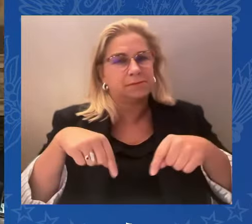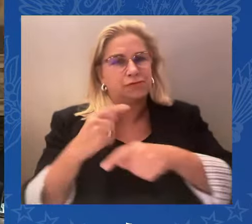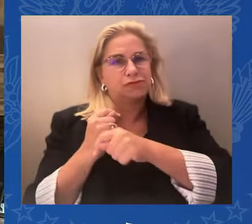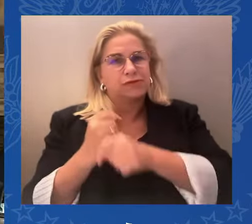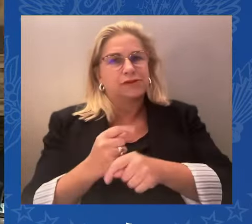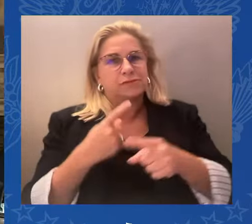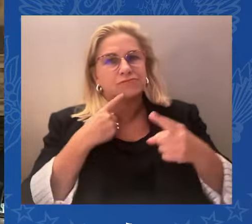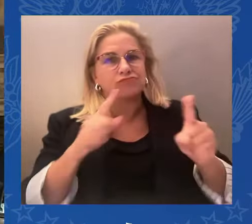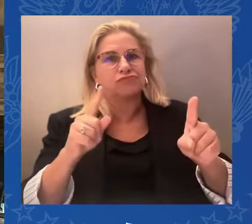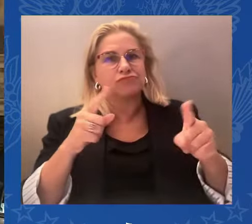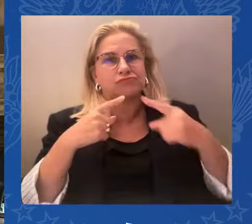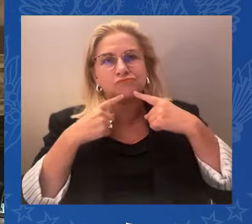President Biden: Well, thank you very much.